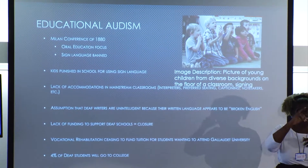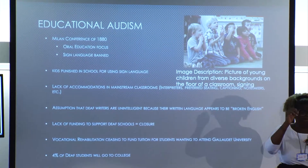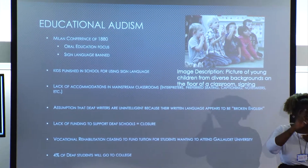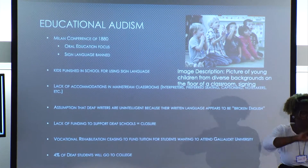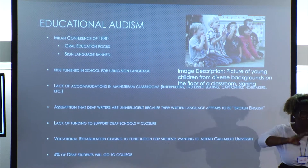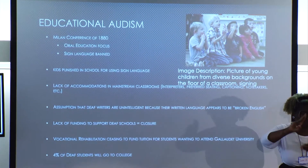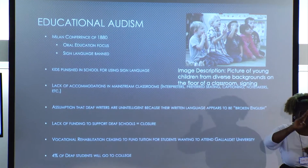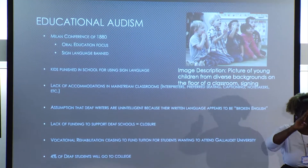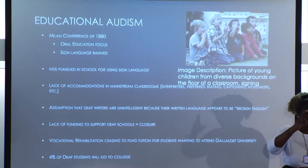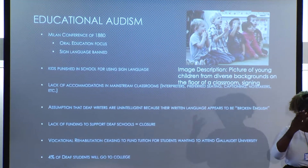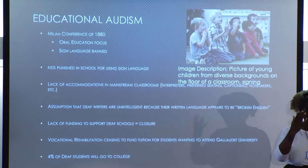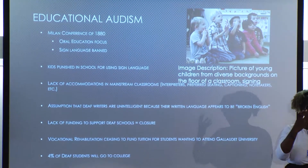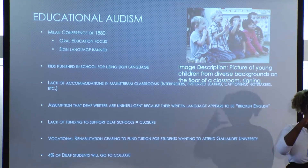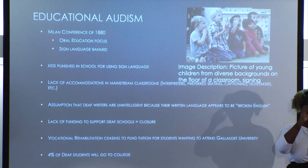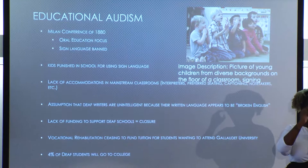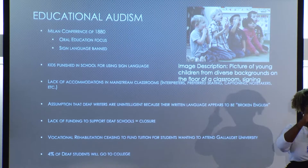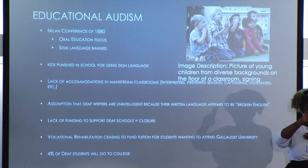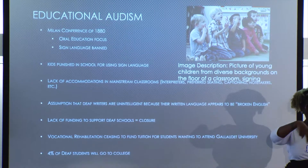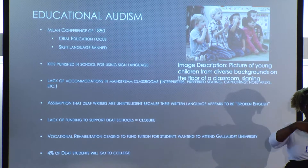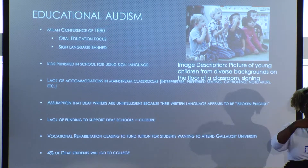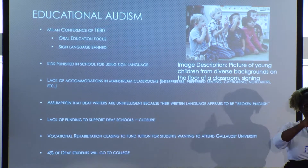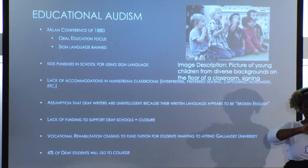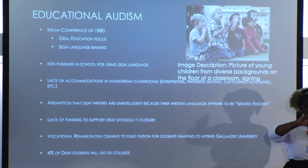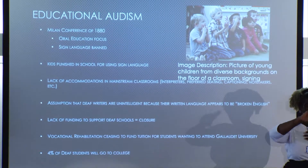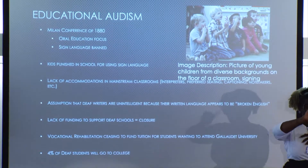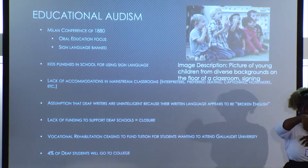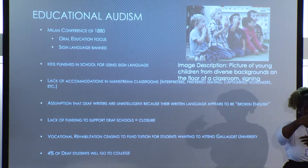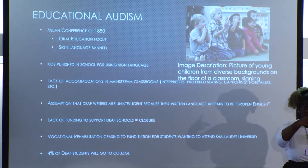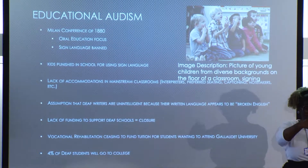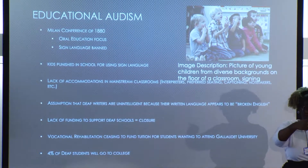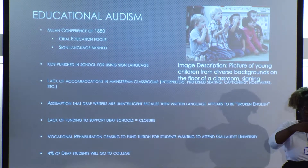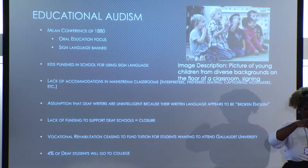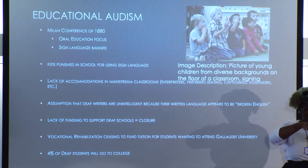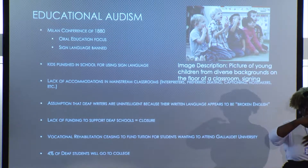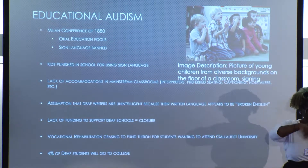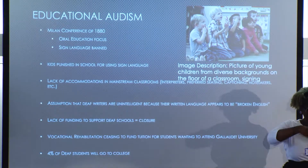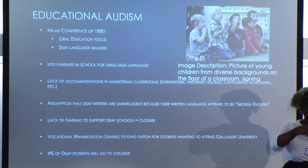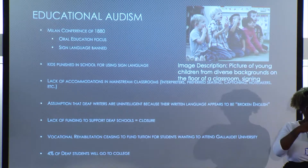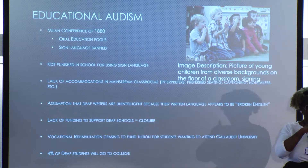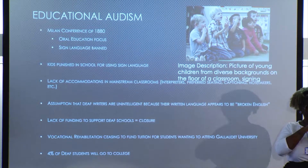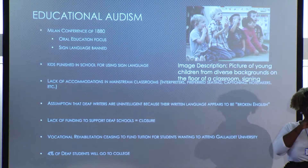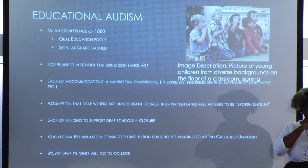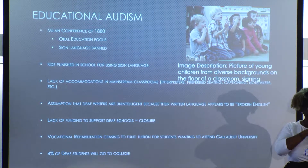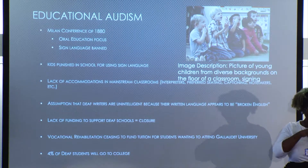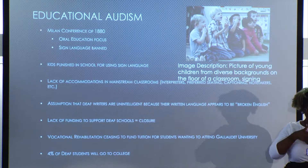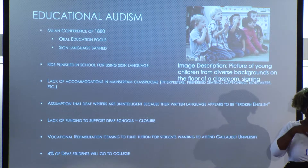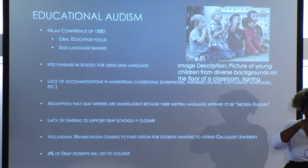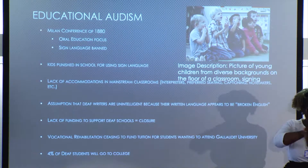are told there's no funding. Vocational rehab used to fund students to be able to go to Gallaudet University.